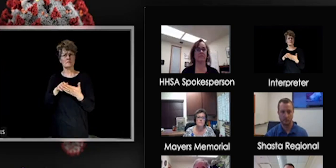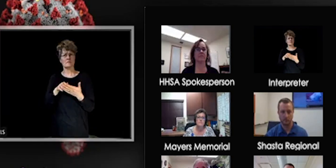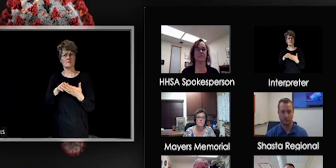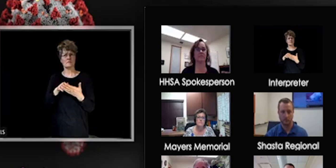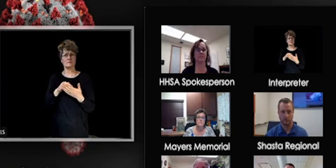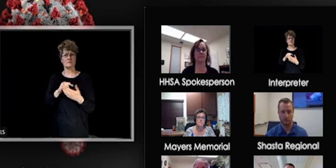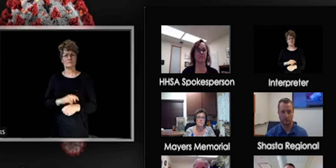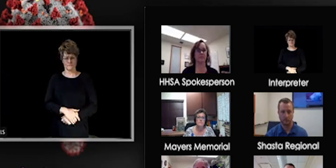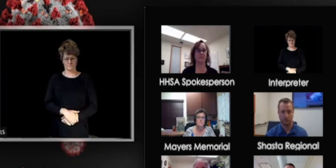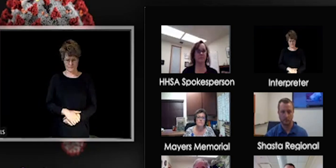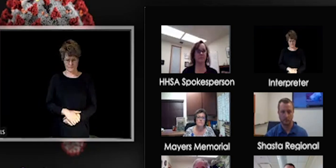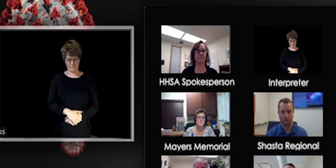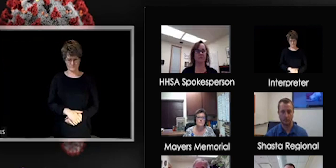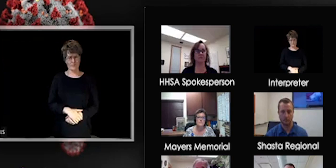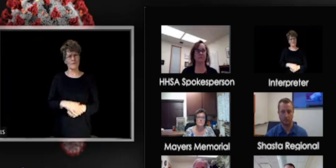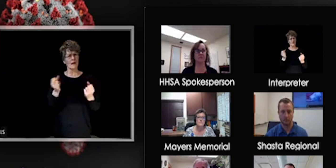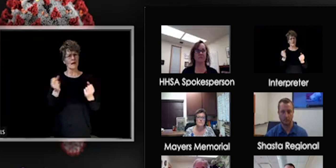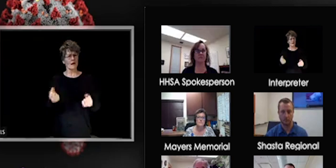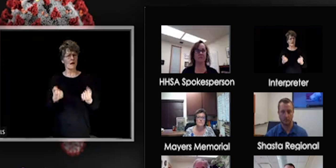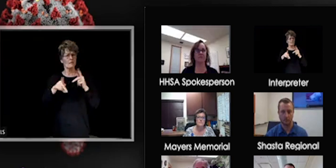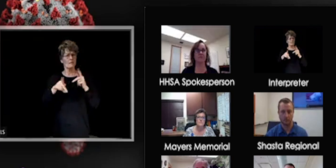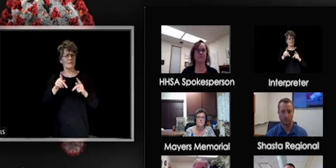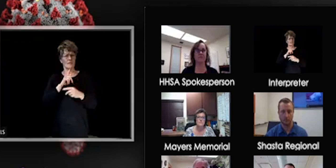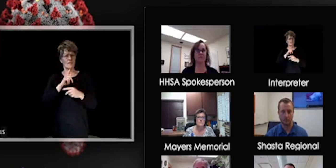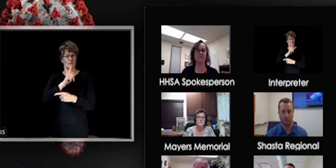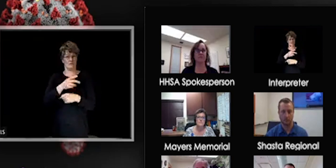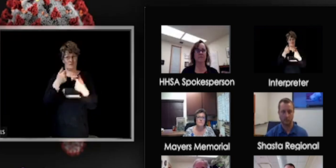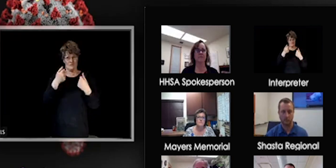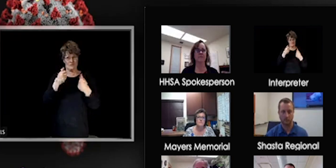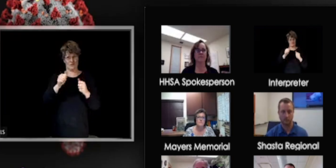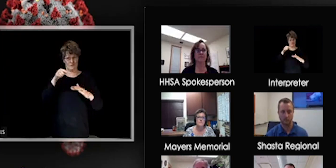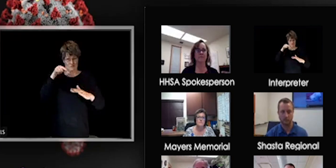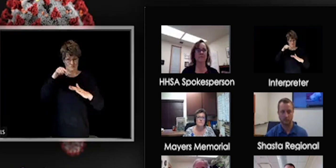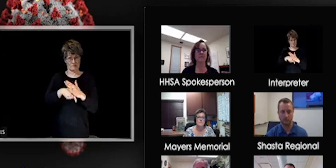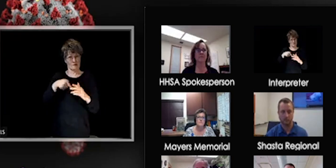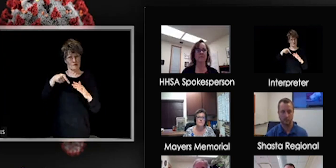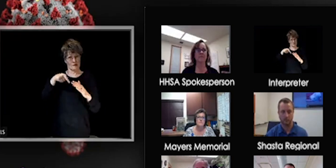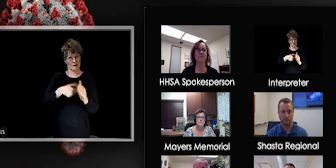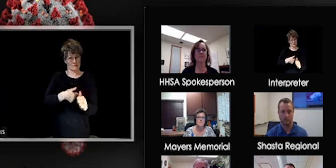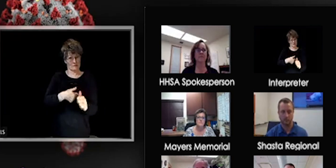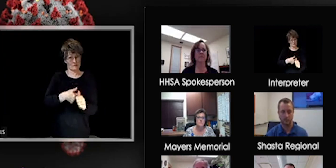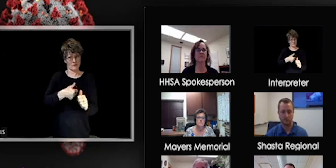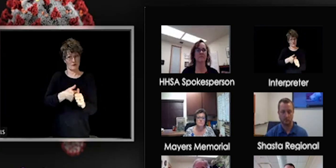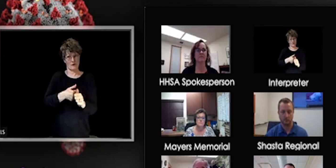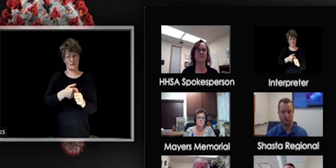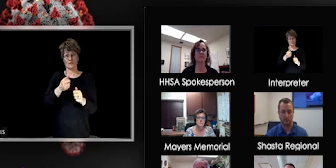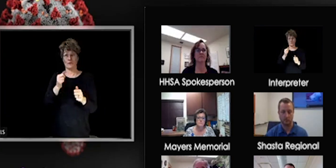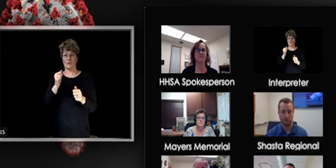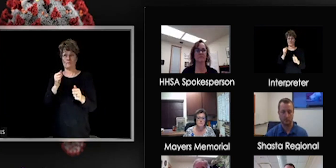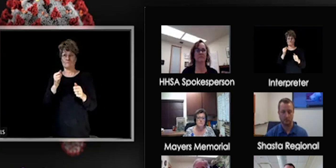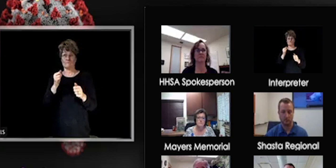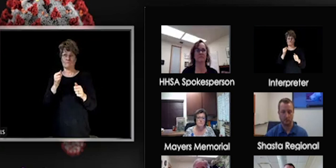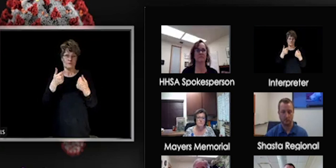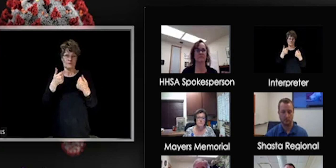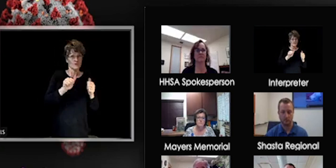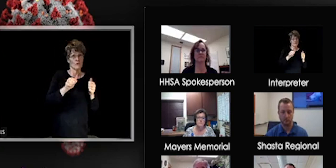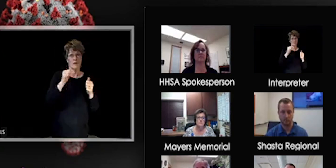actual suicide attempts or completions. I was just wondering if anybody could address,